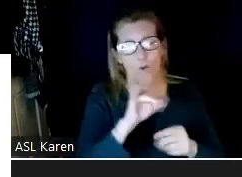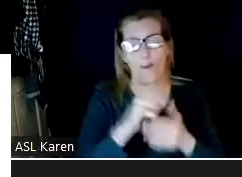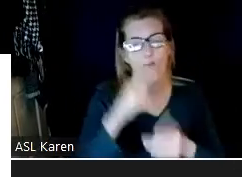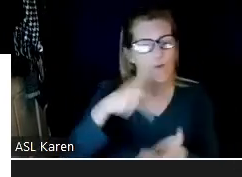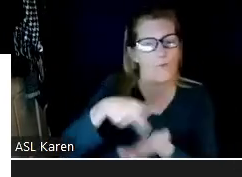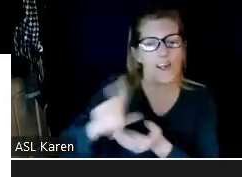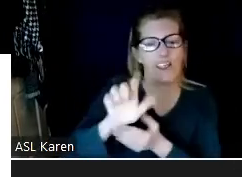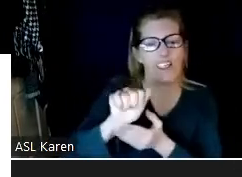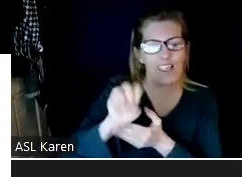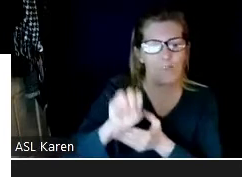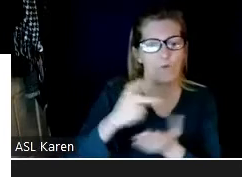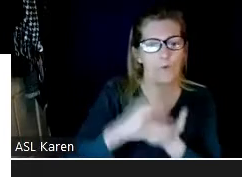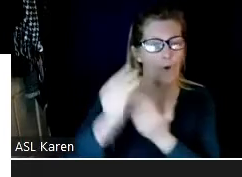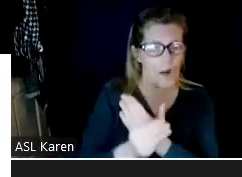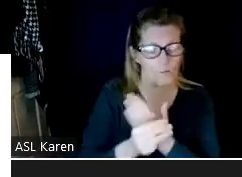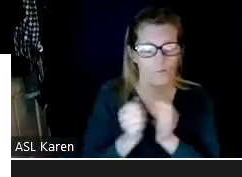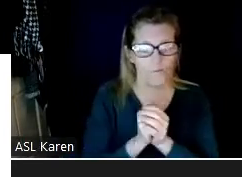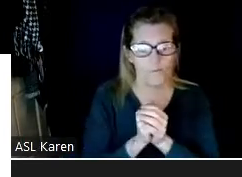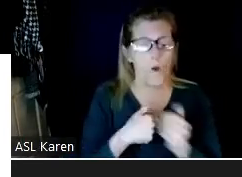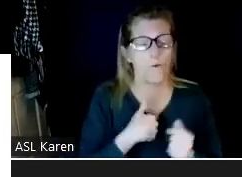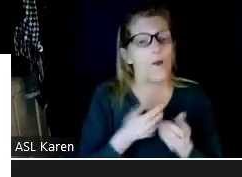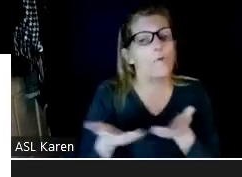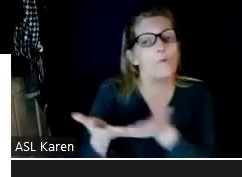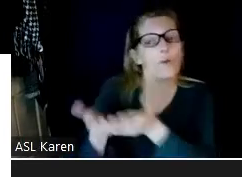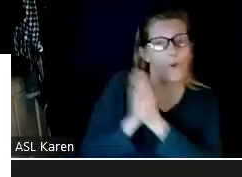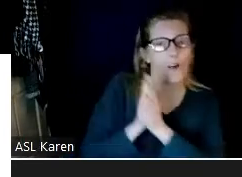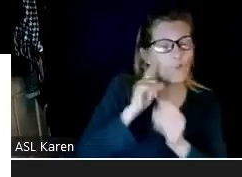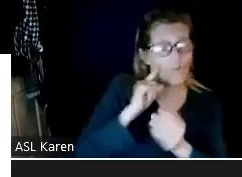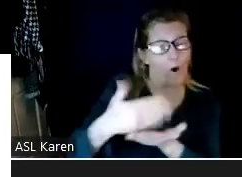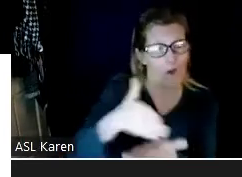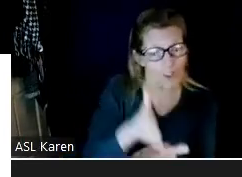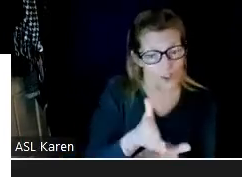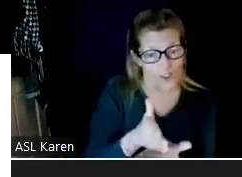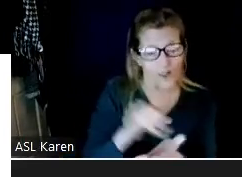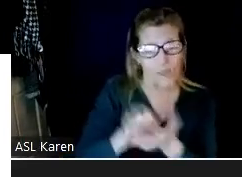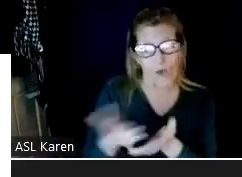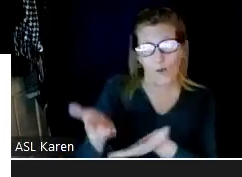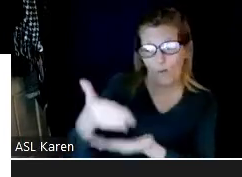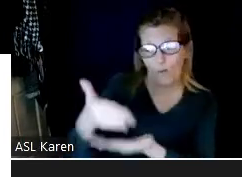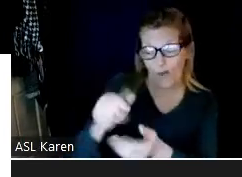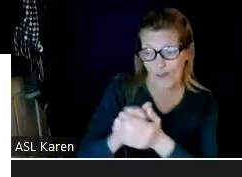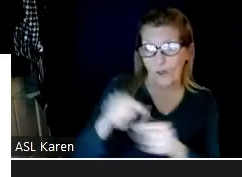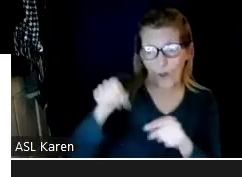15:06:44 We do make a request for a budget, and that request goes to the governor, along